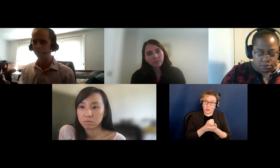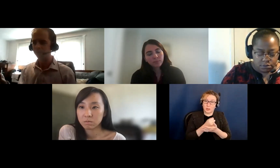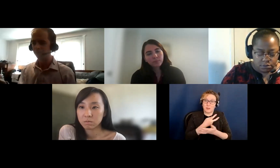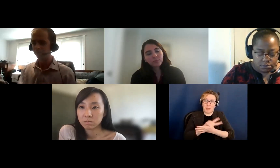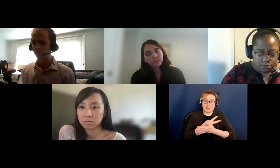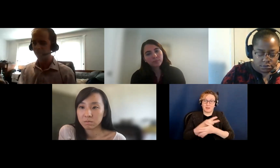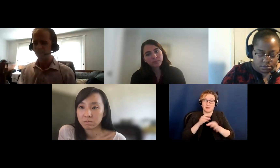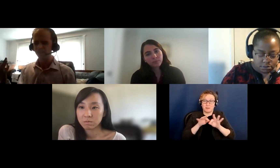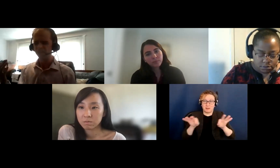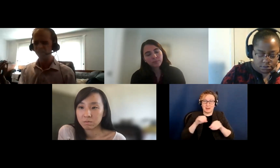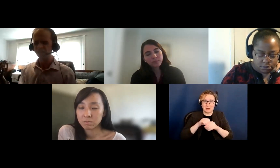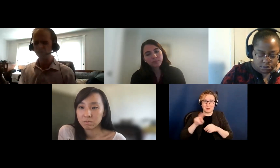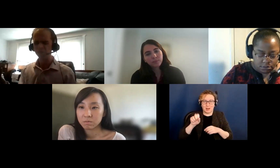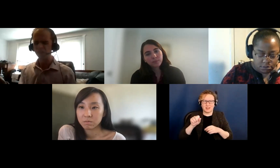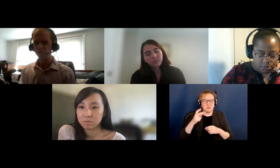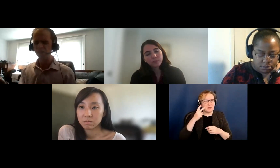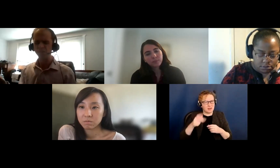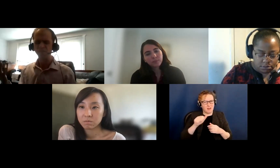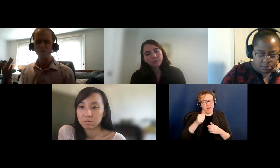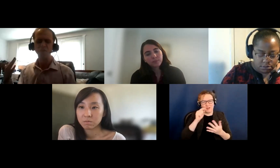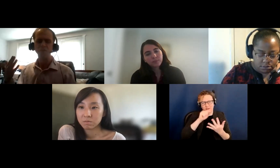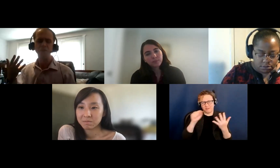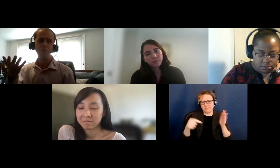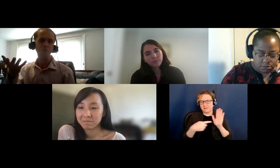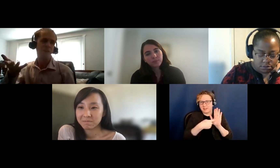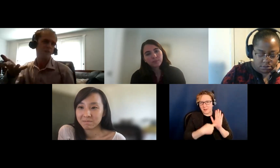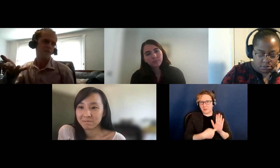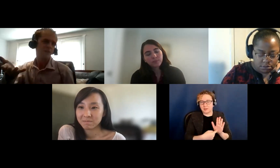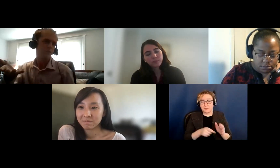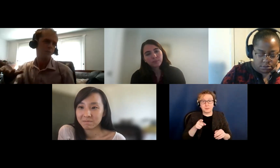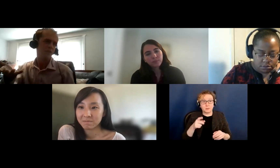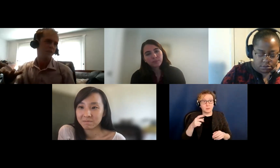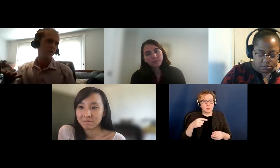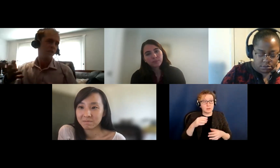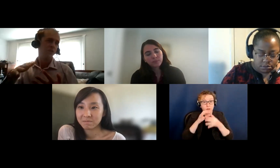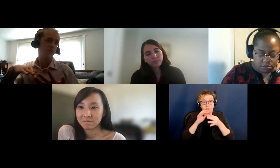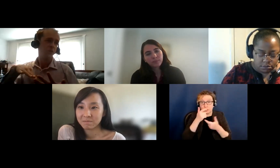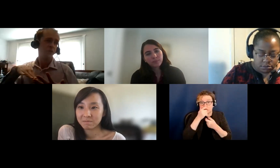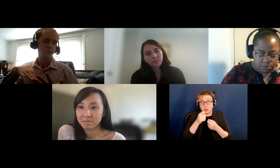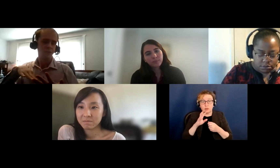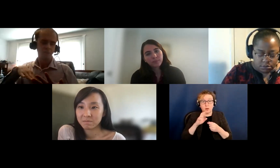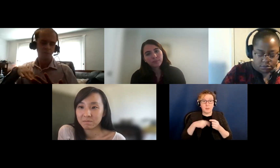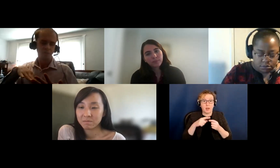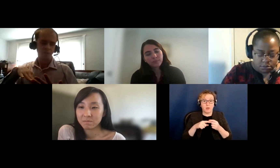It is interesting how you were talking about how you were able to start with these dependent